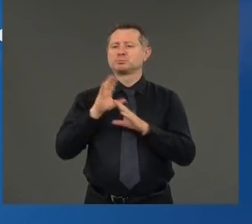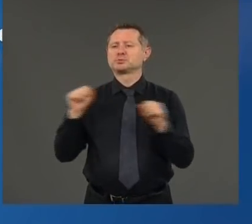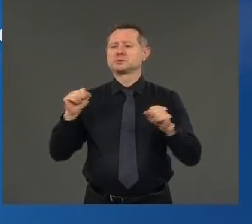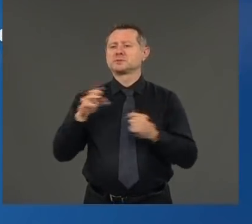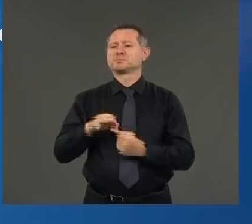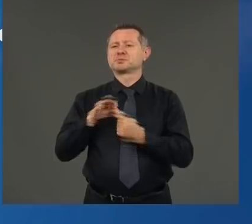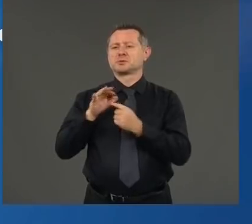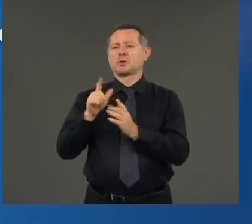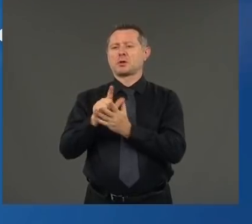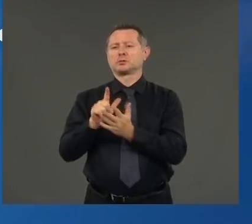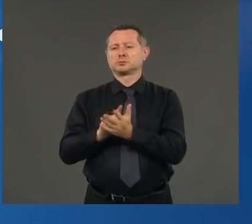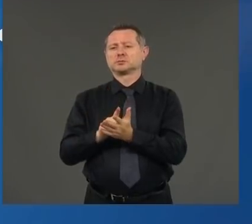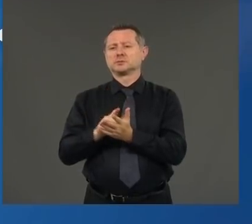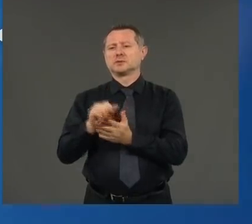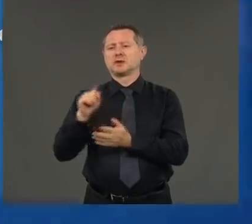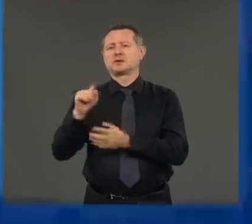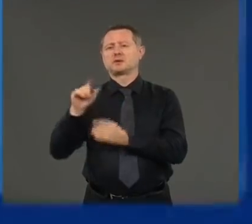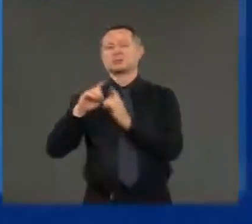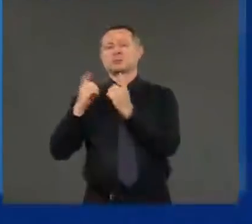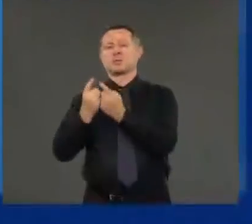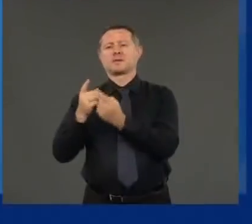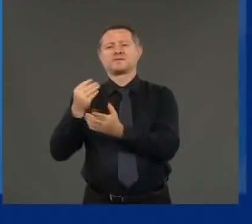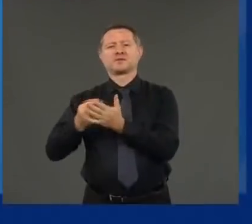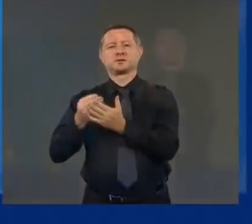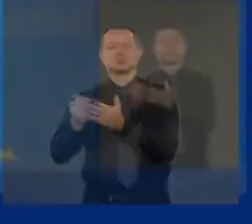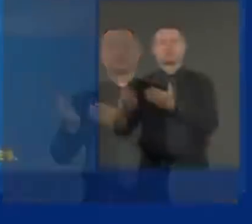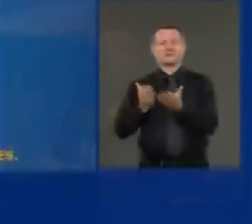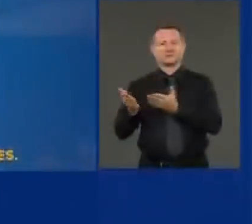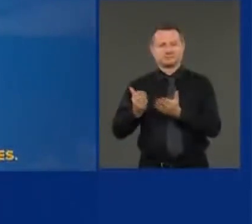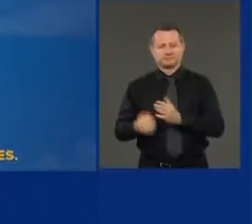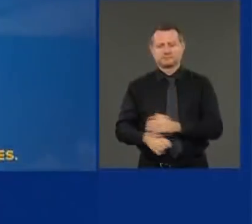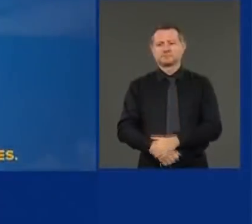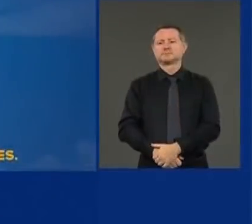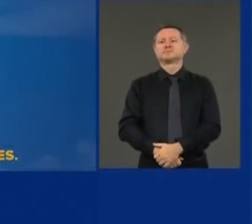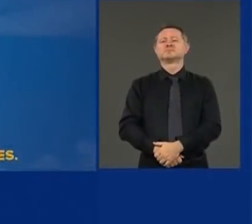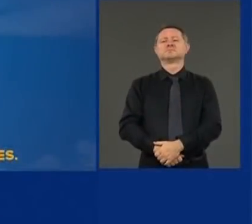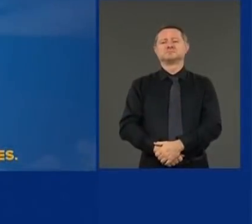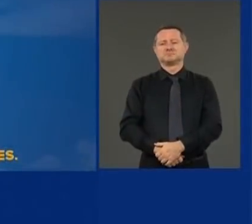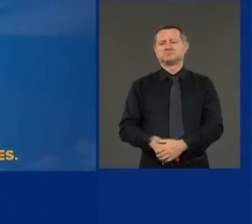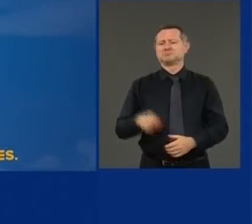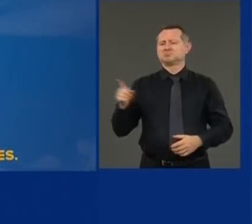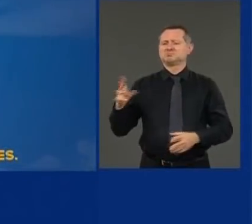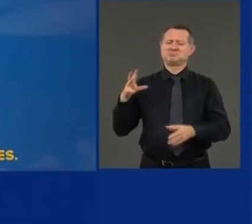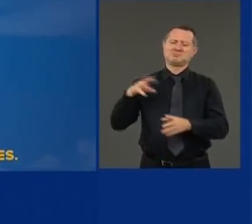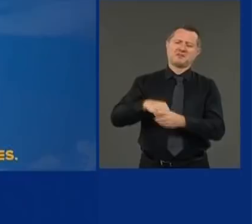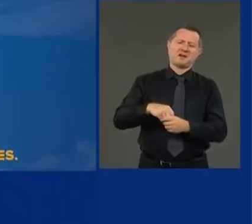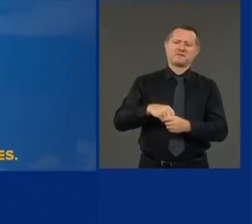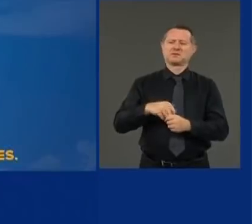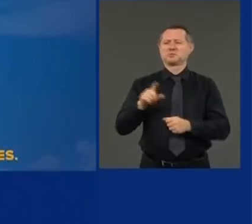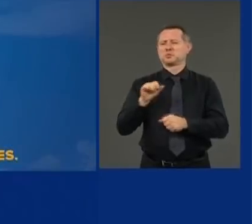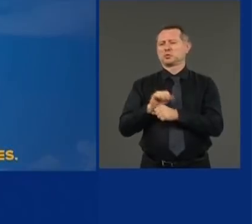EVERYBODY KNOWS MELISSA DeROSA TO MY RIGHT, SECRETARY TO THE GOVERNOR TO MY LEFT, DEPUTY SUPERINTENDENT, SPECIAL COUNSEL